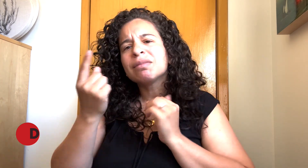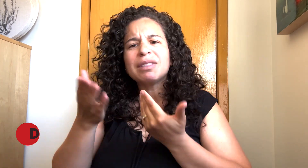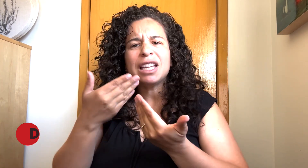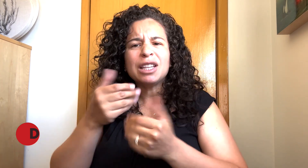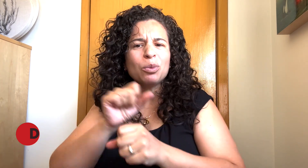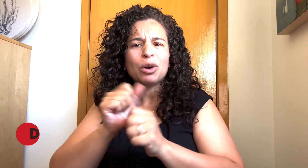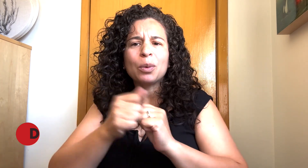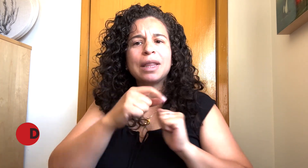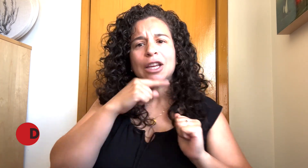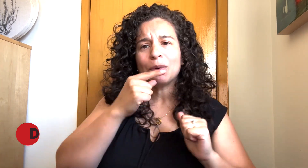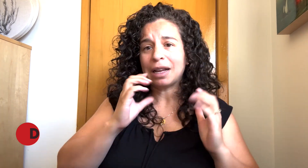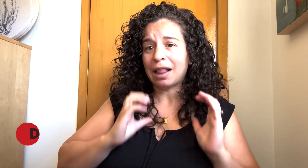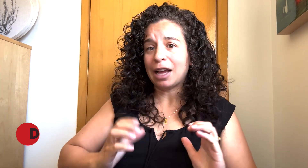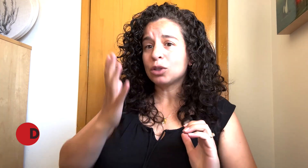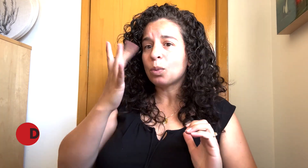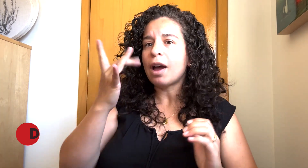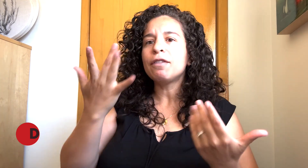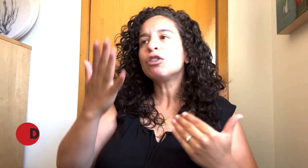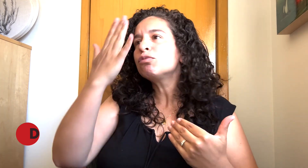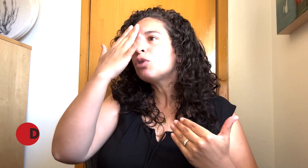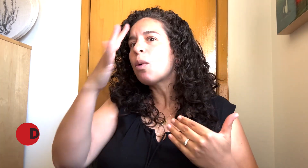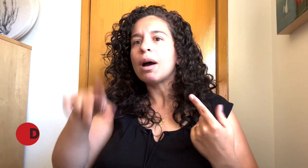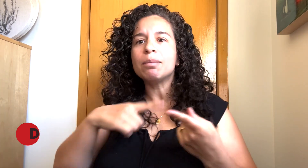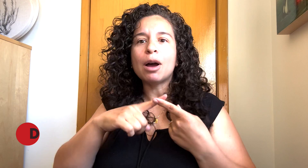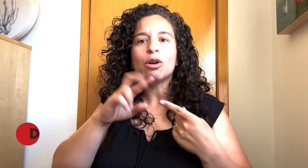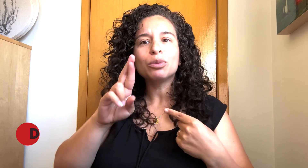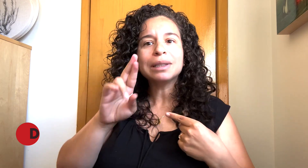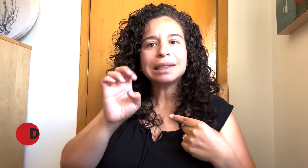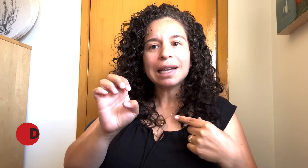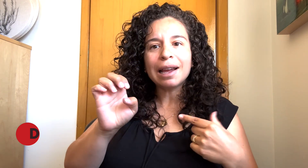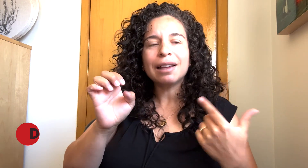It’s easy to work with hearing clients because they are familiar